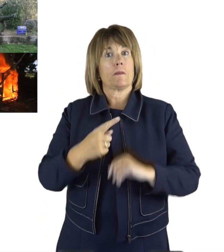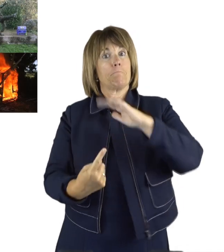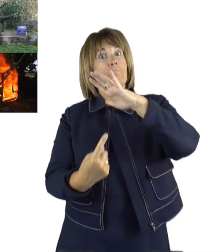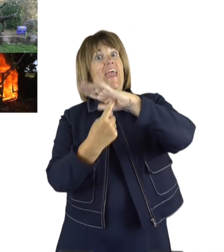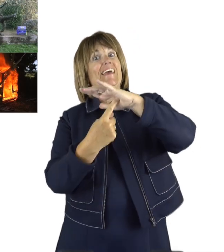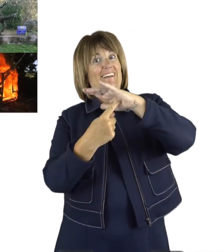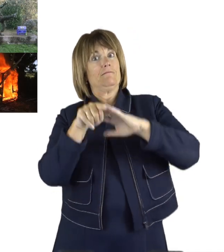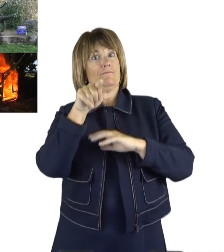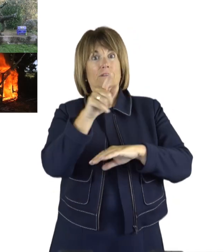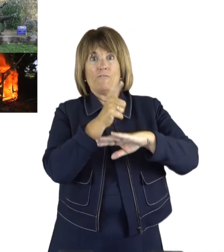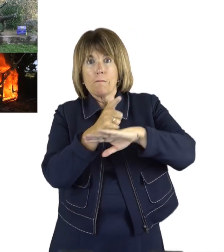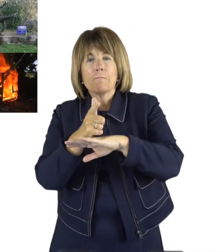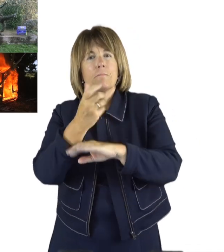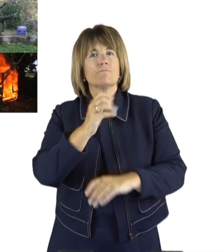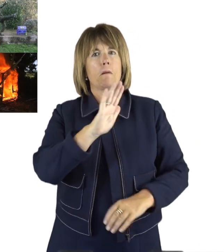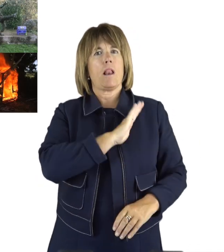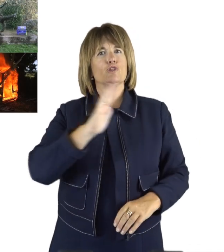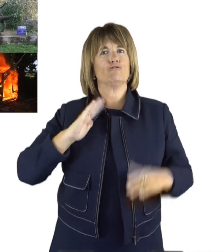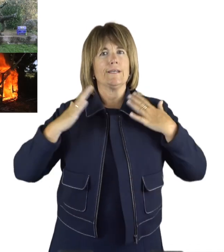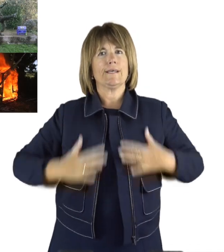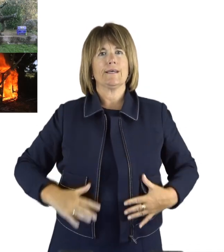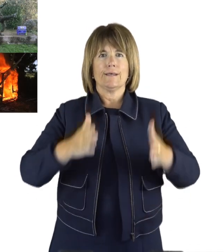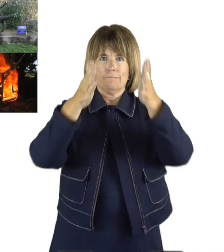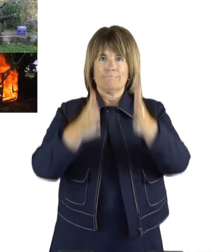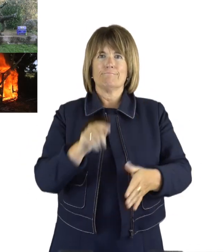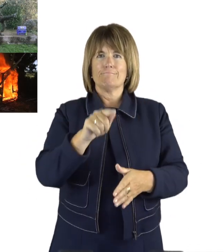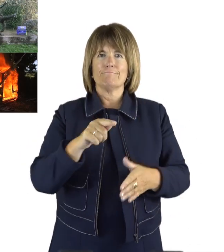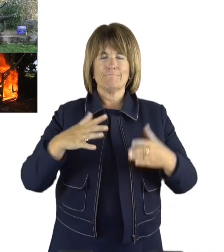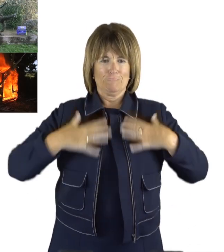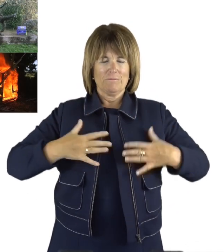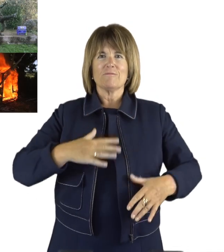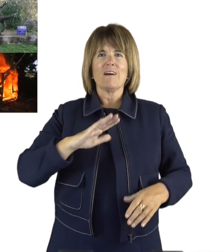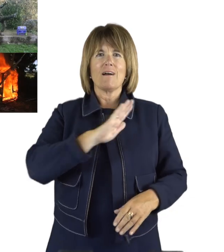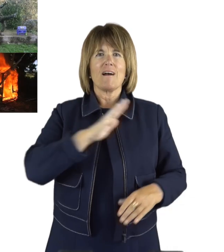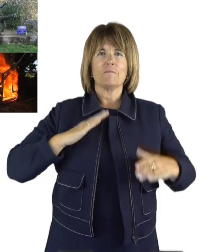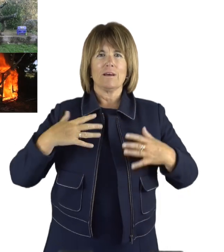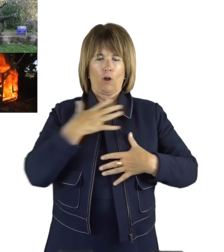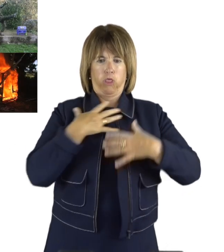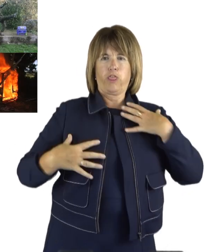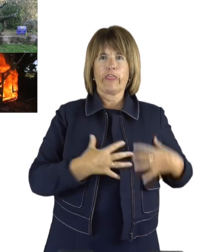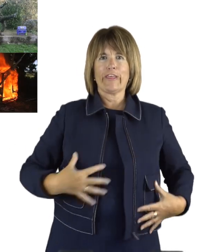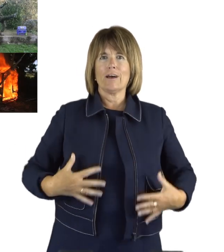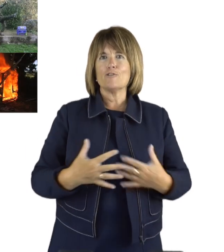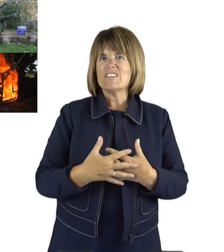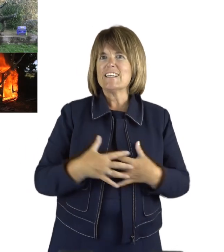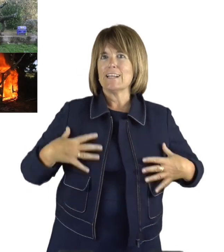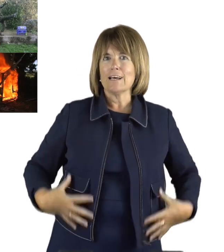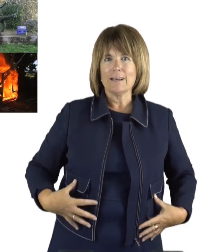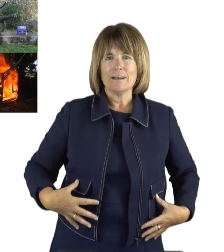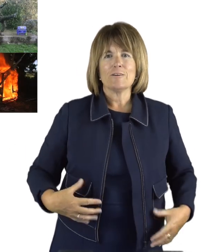Predominant within these films is a military figure dressed in ill-fitting army camouflage clothing.